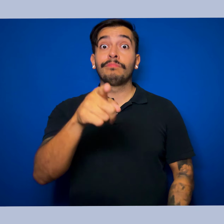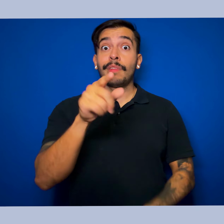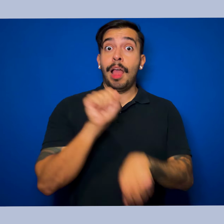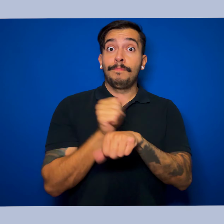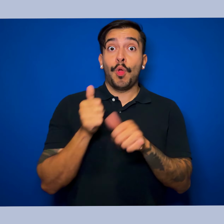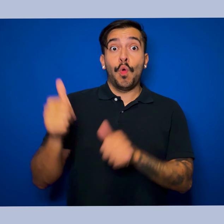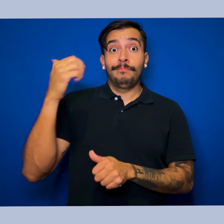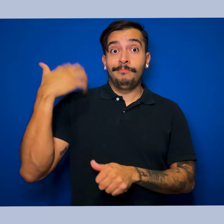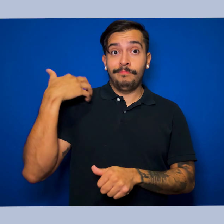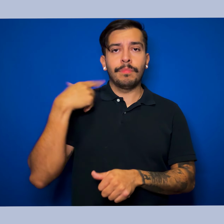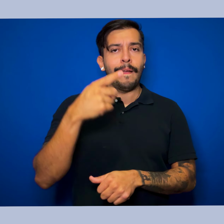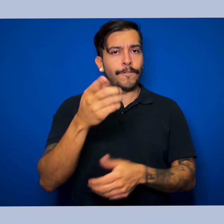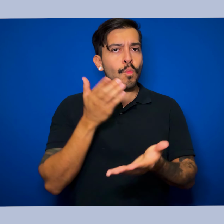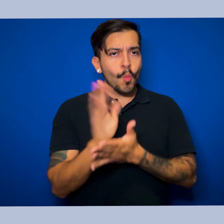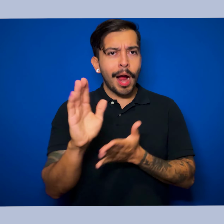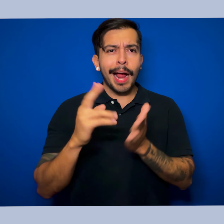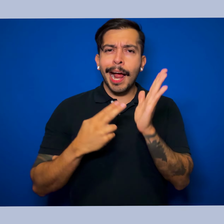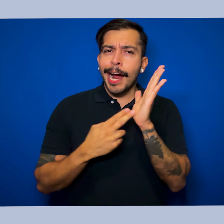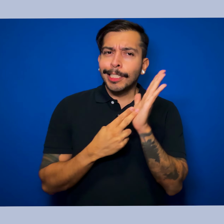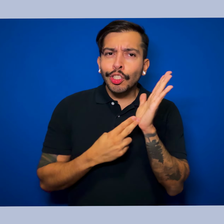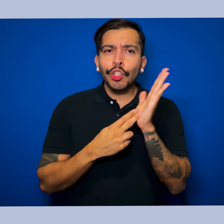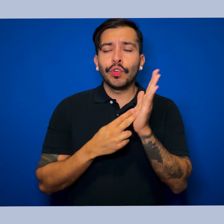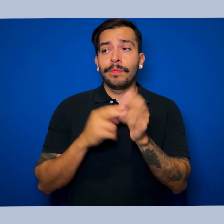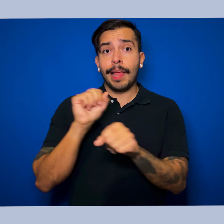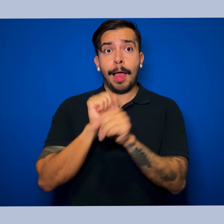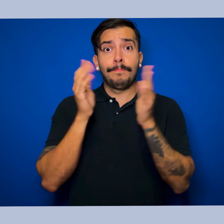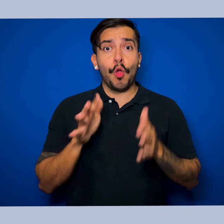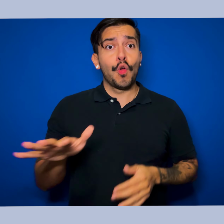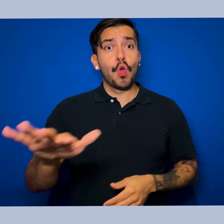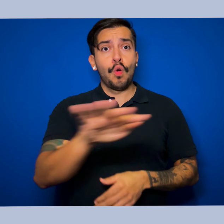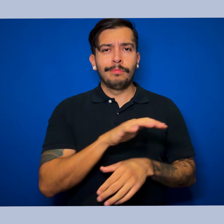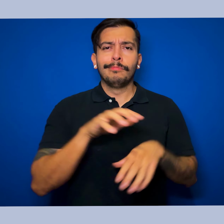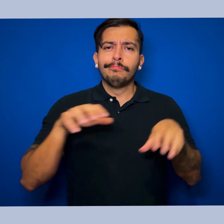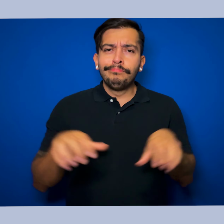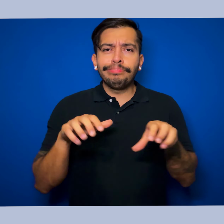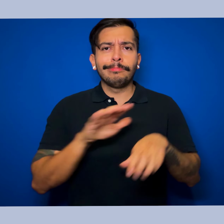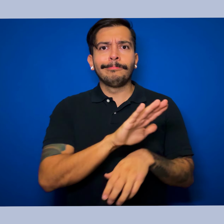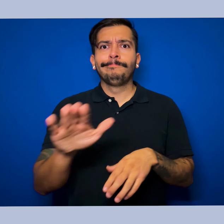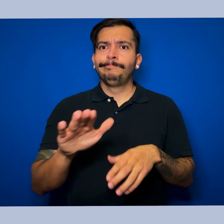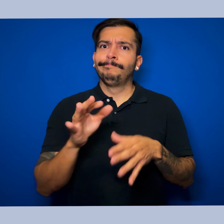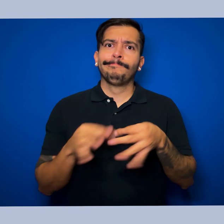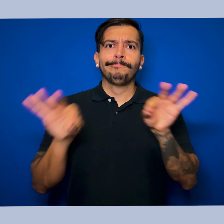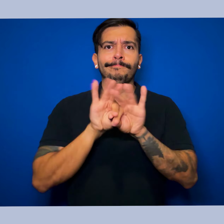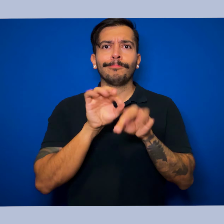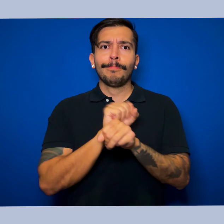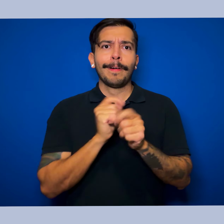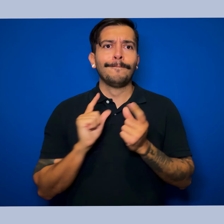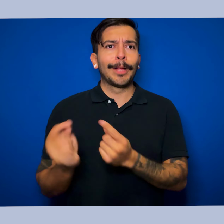As an employer, you have a right to ensure your employees can perform their essential job functions.